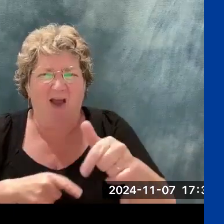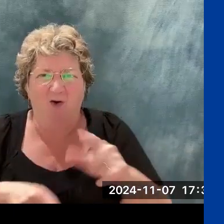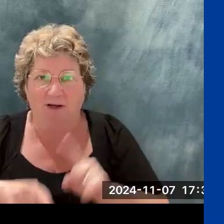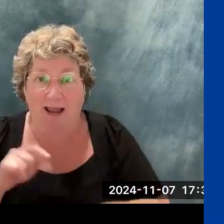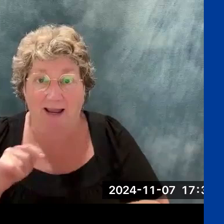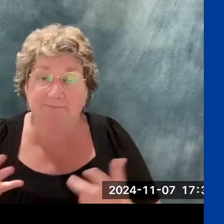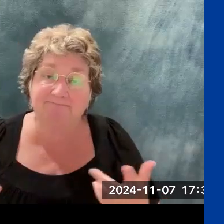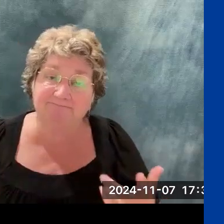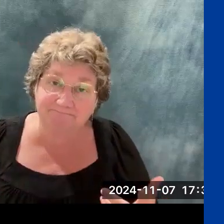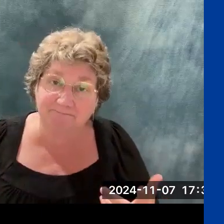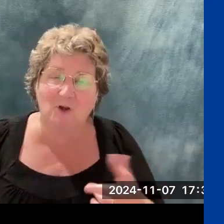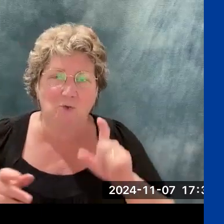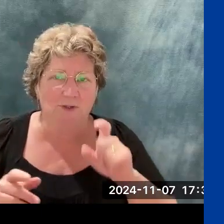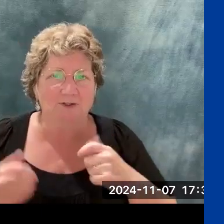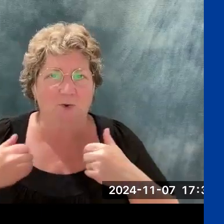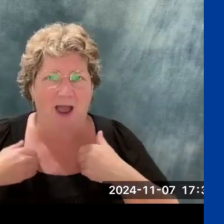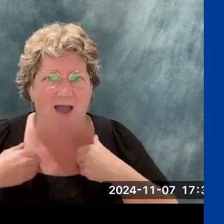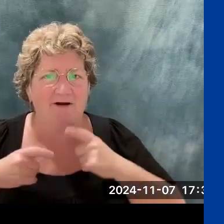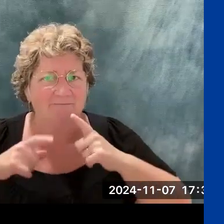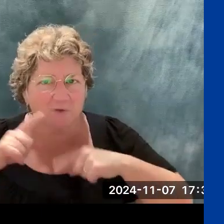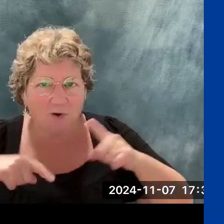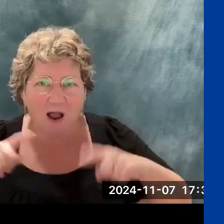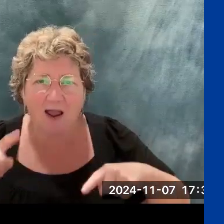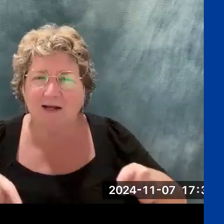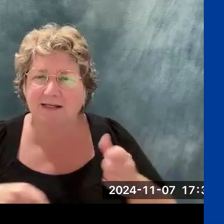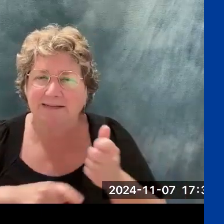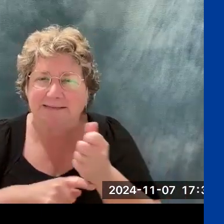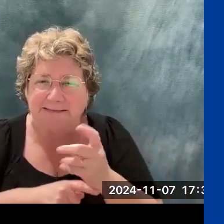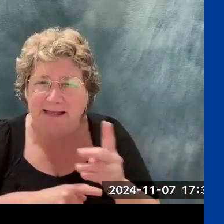that they can utilize and helping them through that, right?